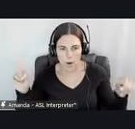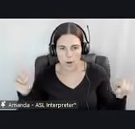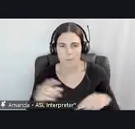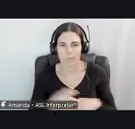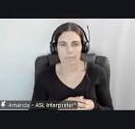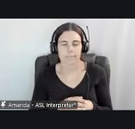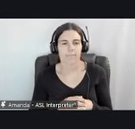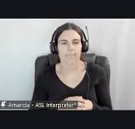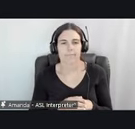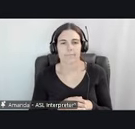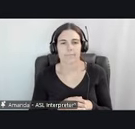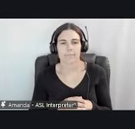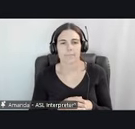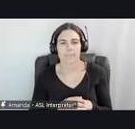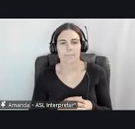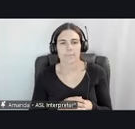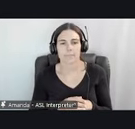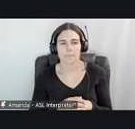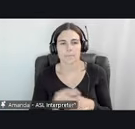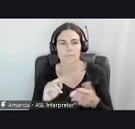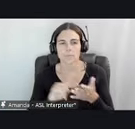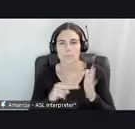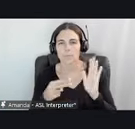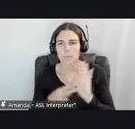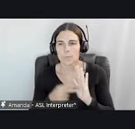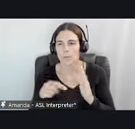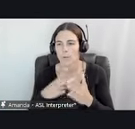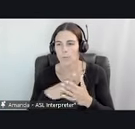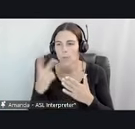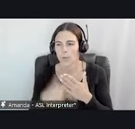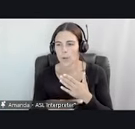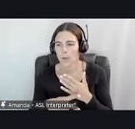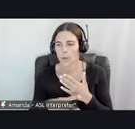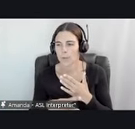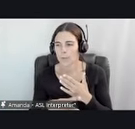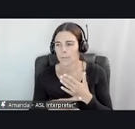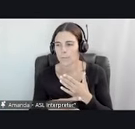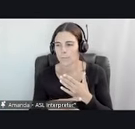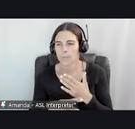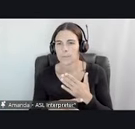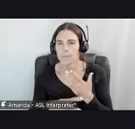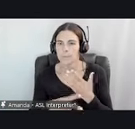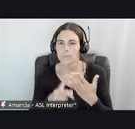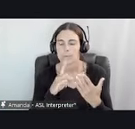between. The purpose of this program, as you know, is ambitious uh to strengthen healthcare access,